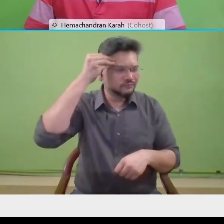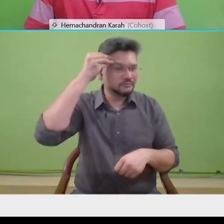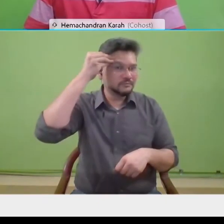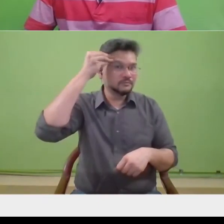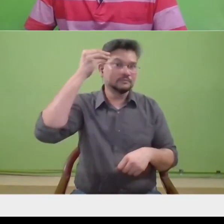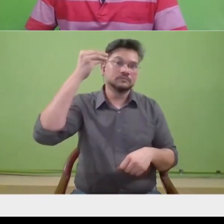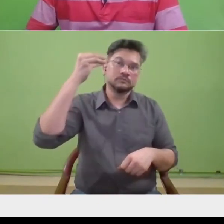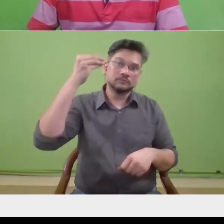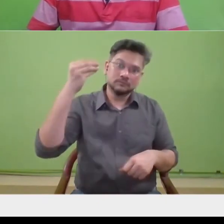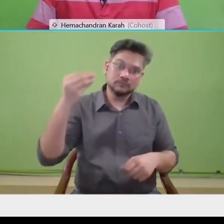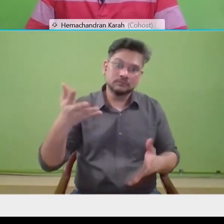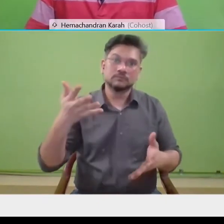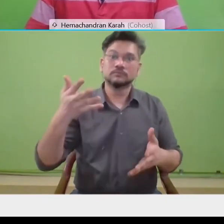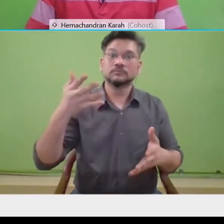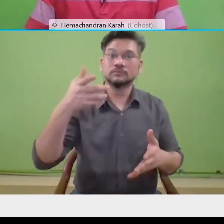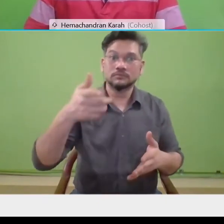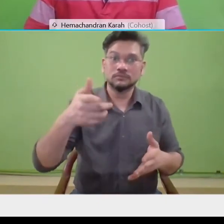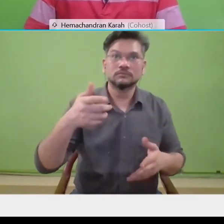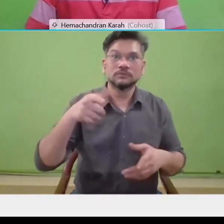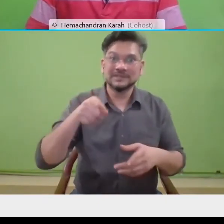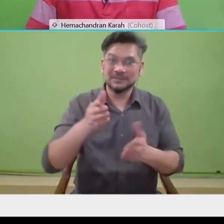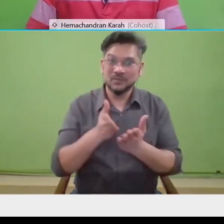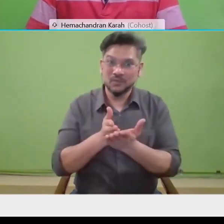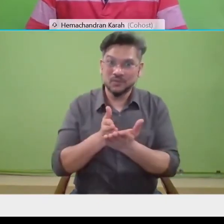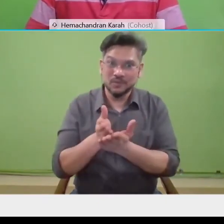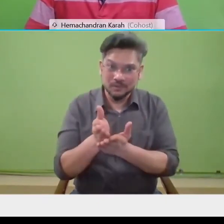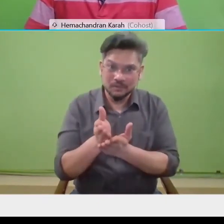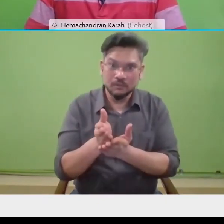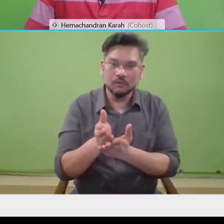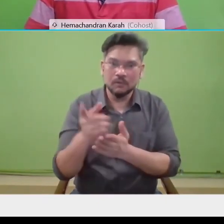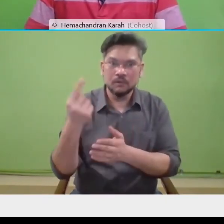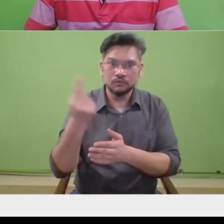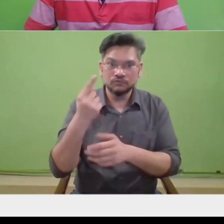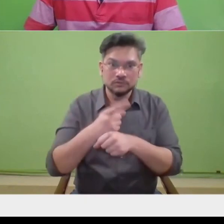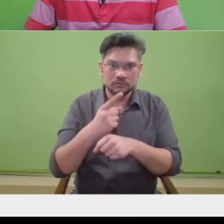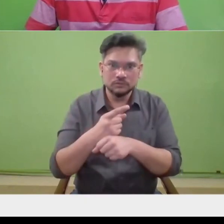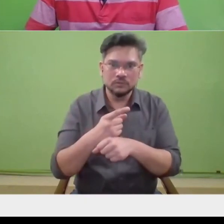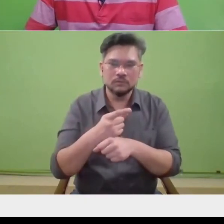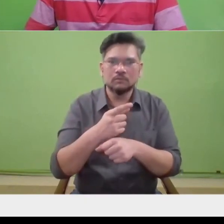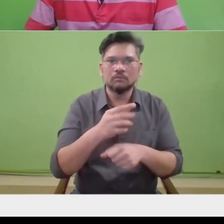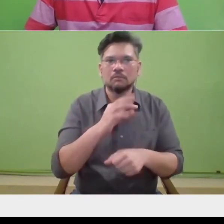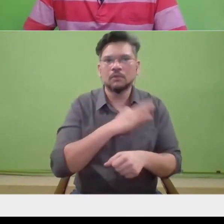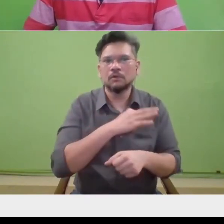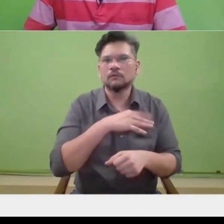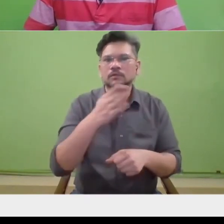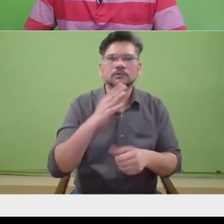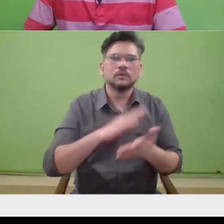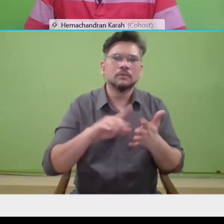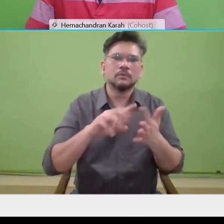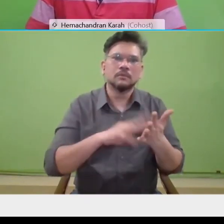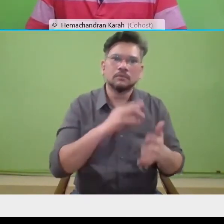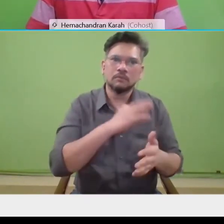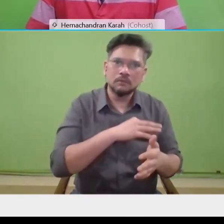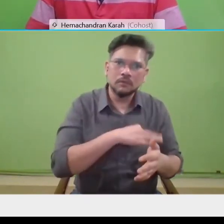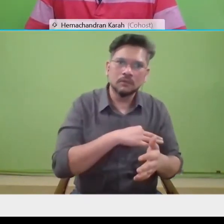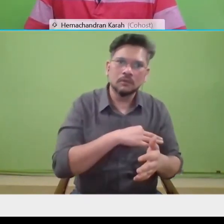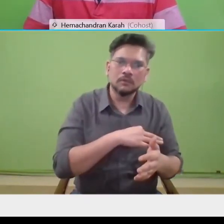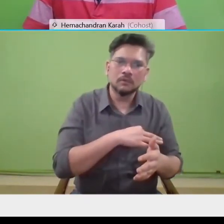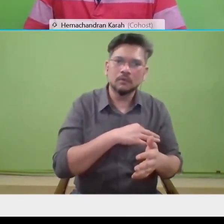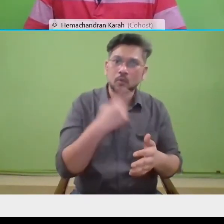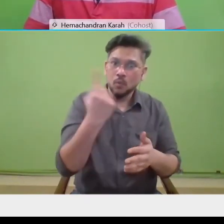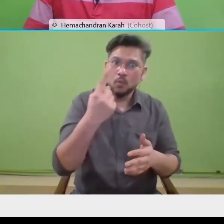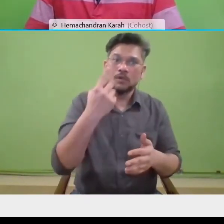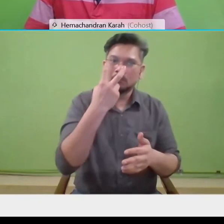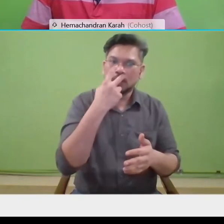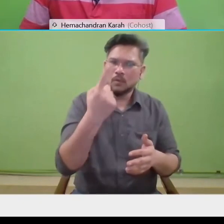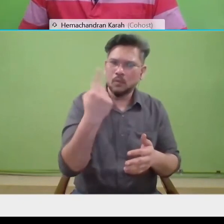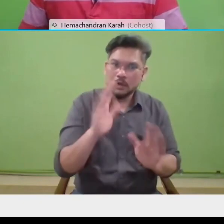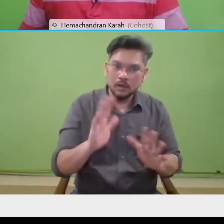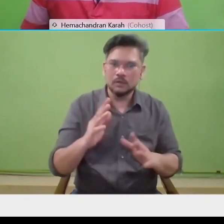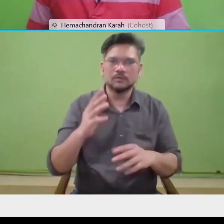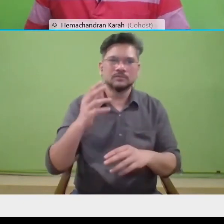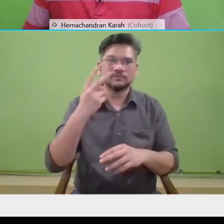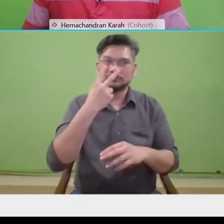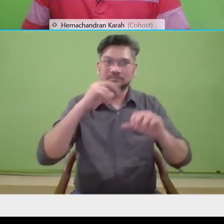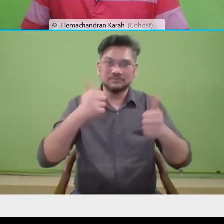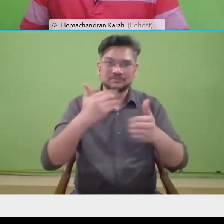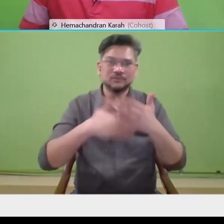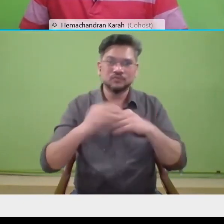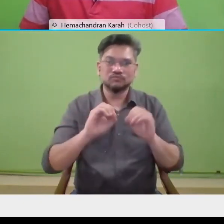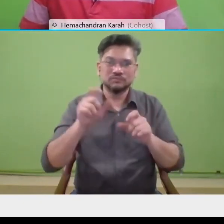then it turned out to be not only great for me but all my classmates including so the